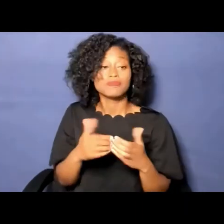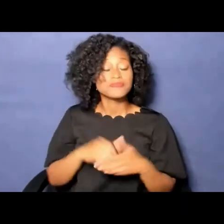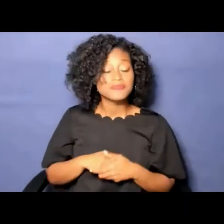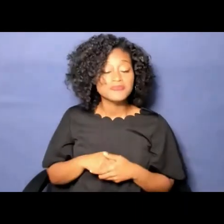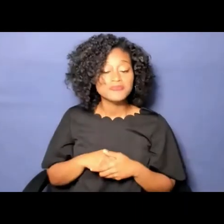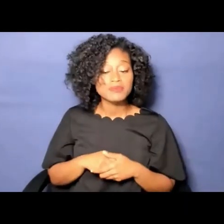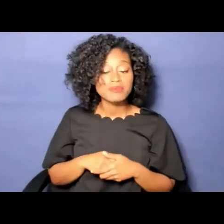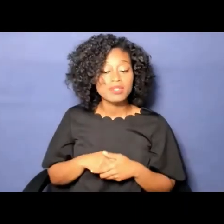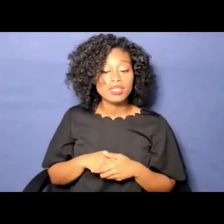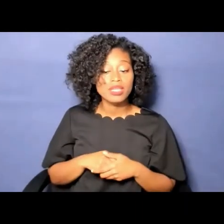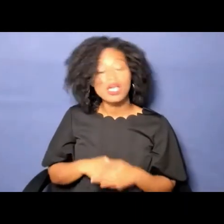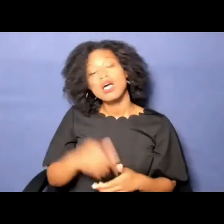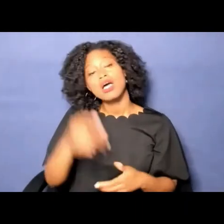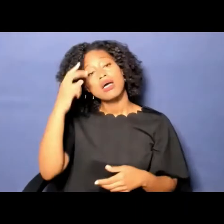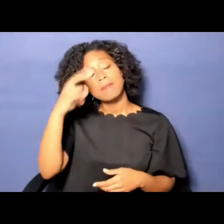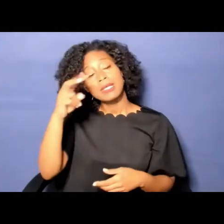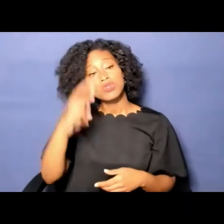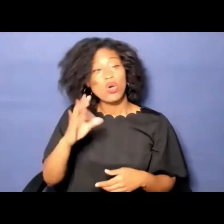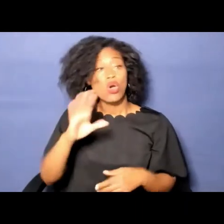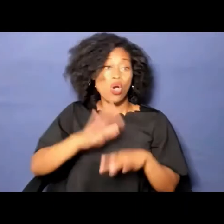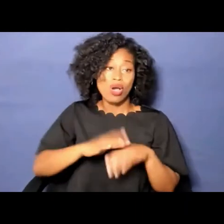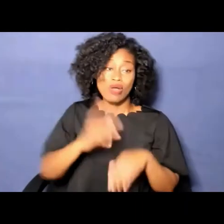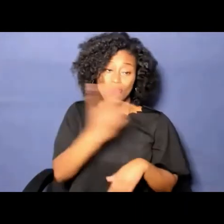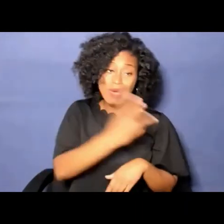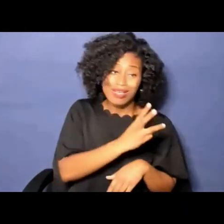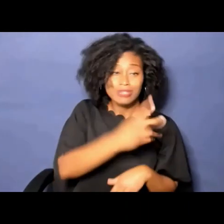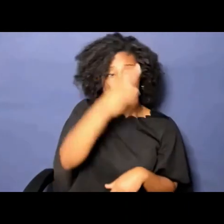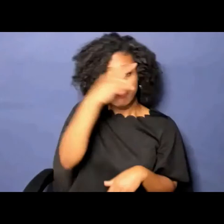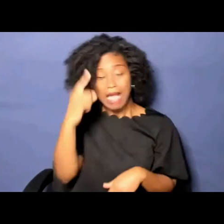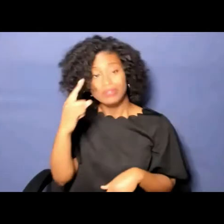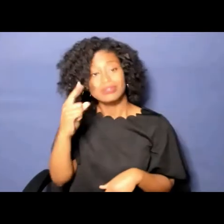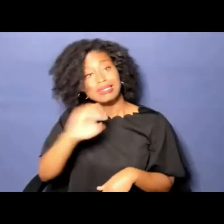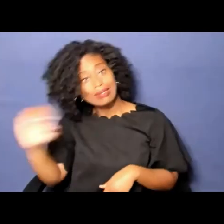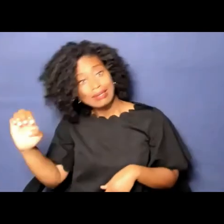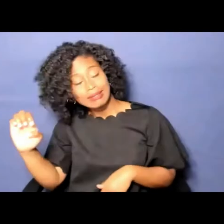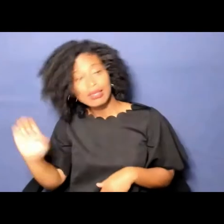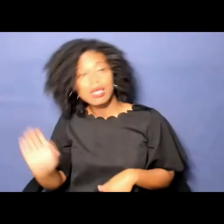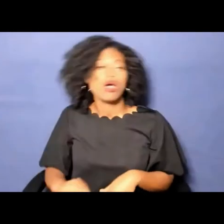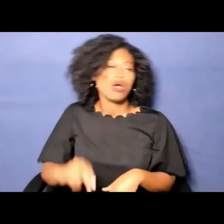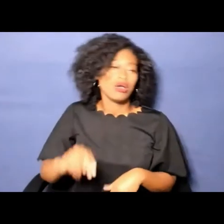on the east side, you work for the military, and you worked on 1 of 5 military installations.